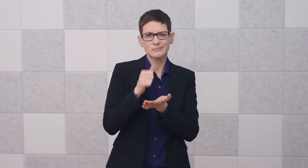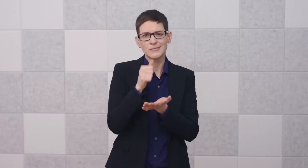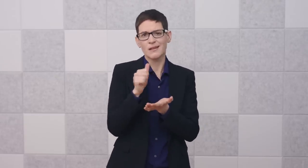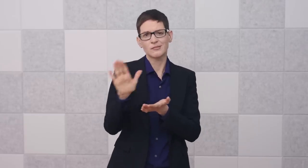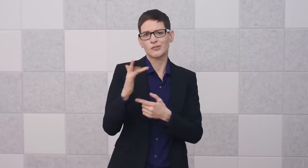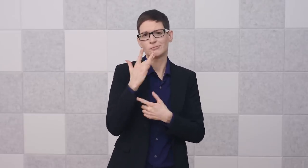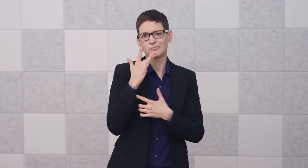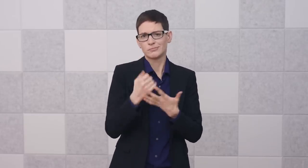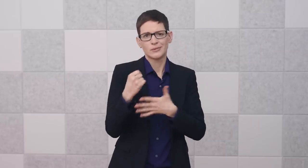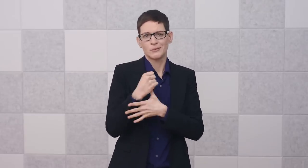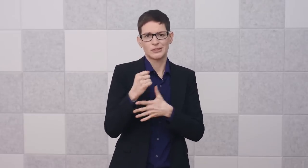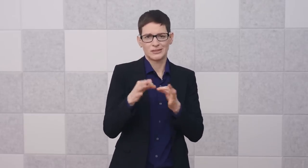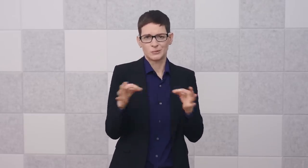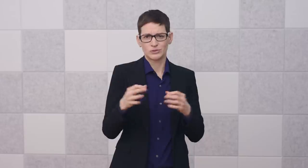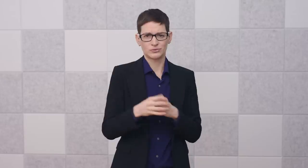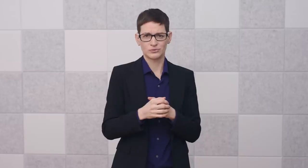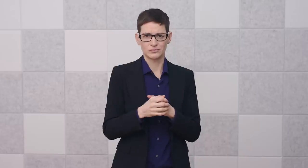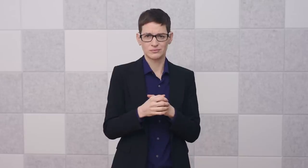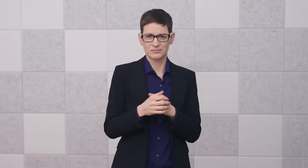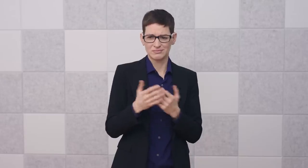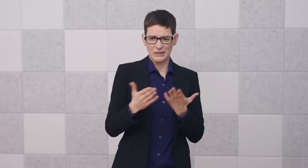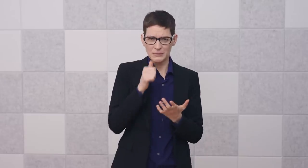may not fully understand written English.